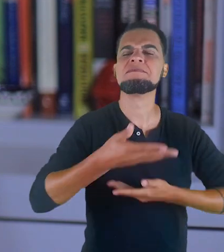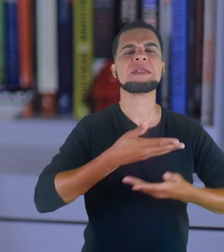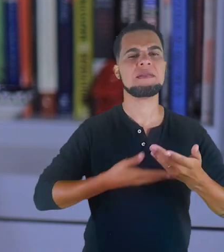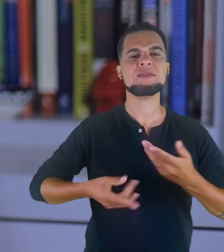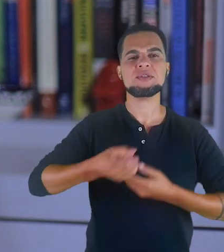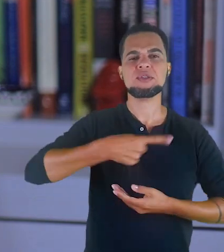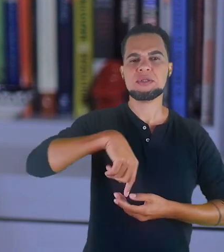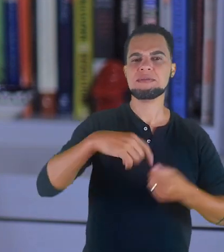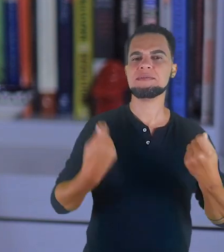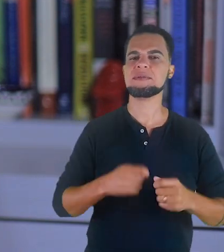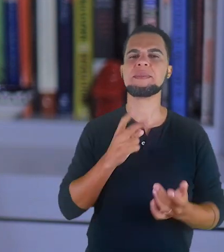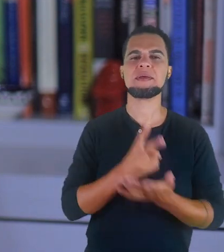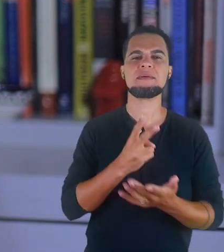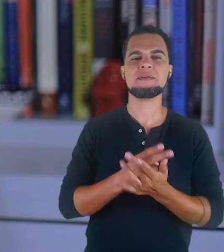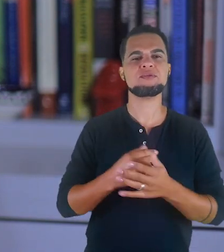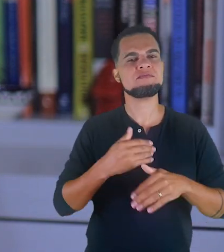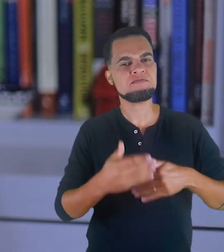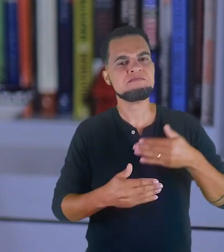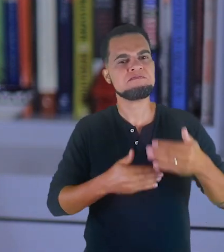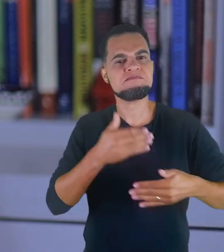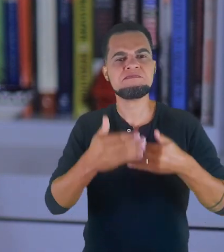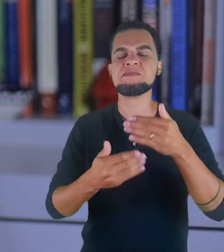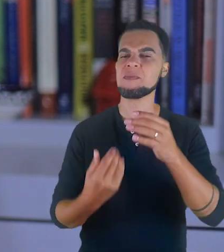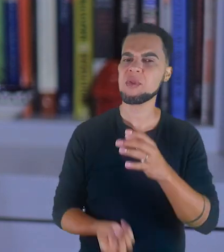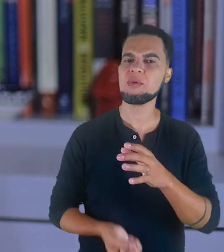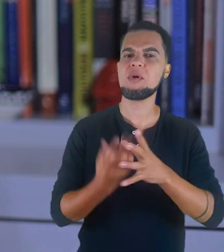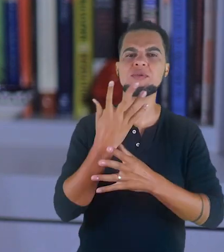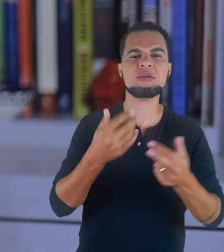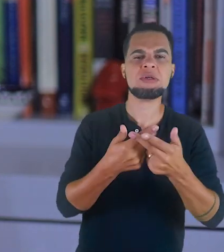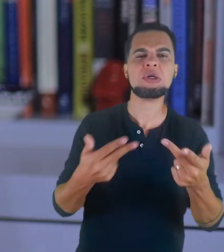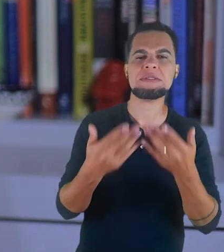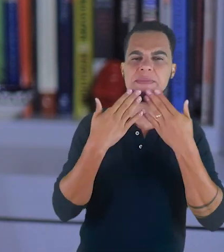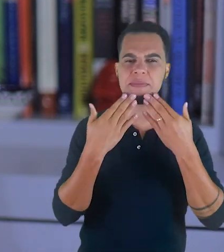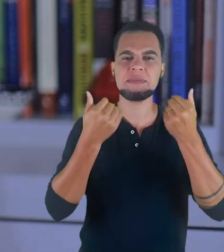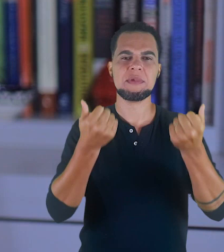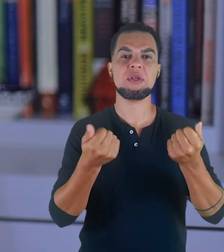that we need to keep moving forward to build something better